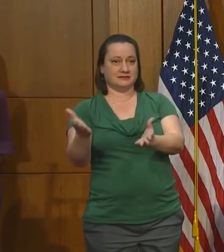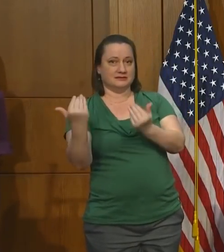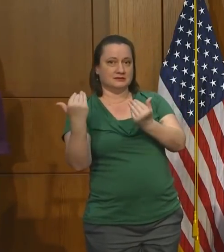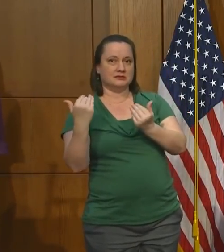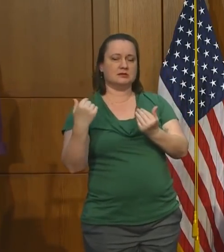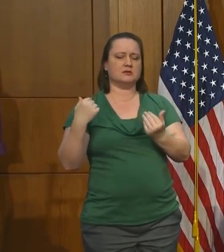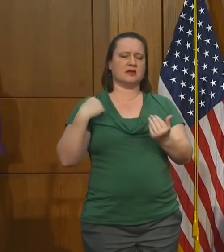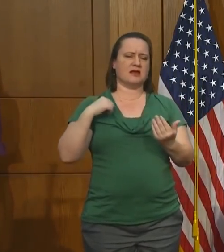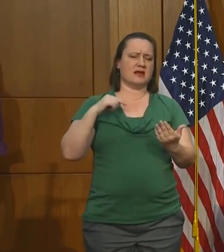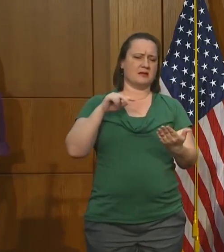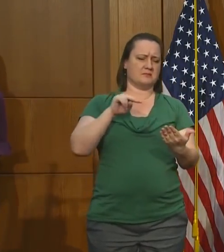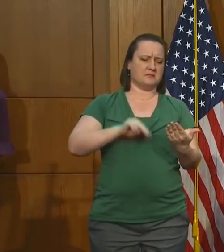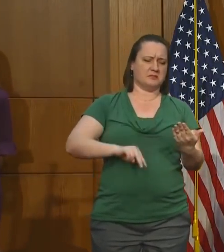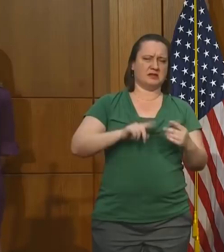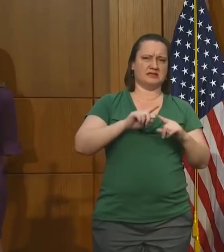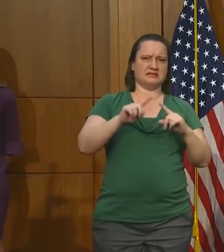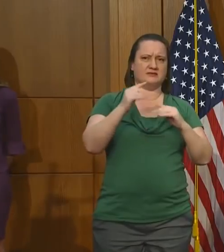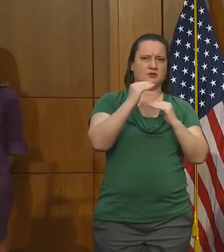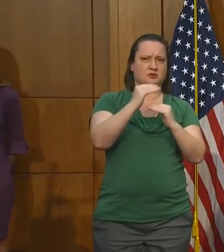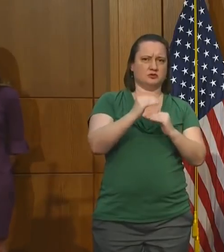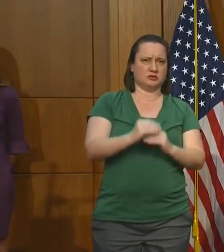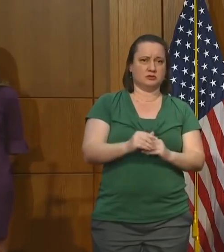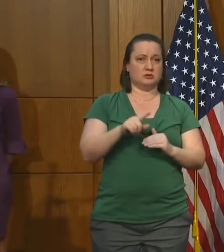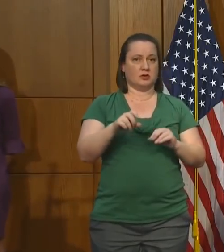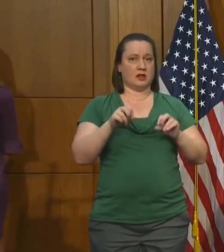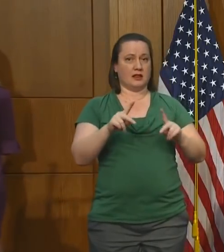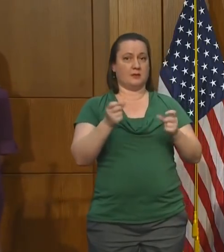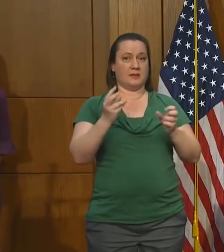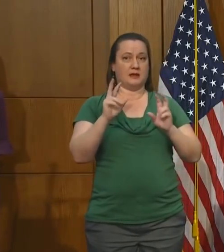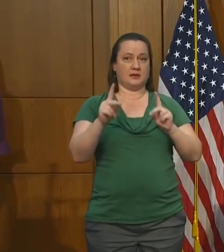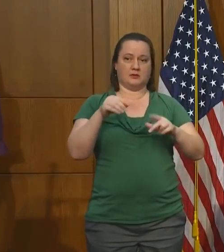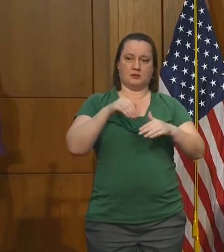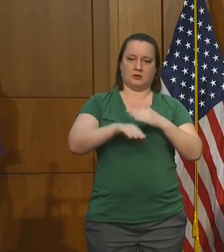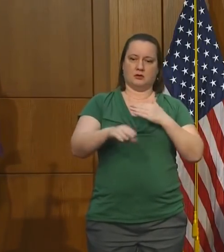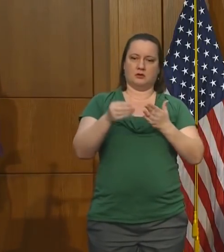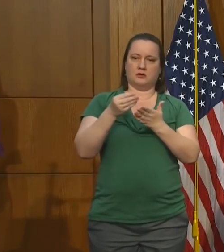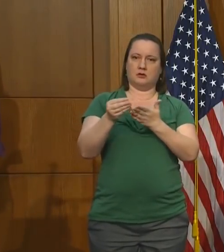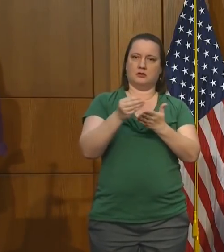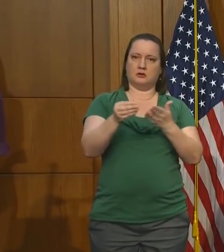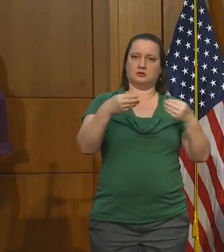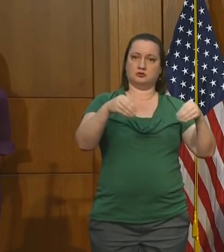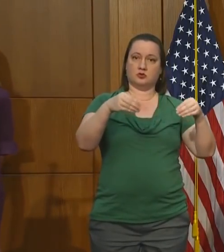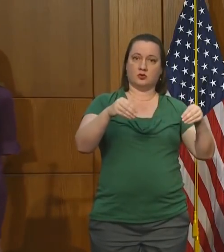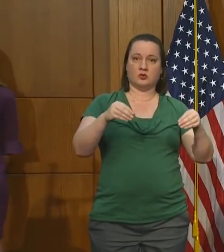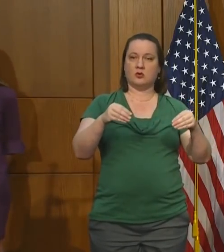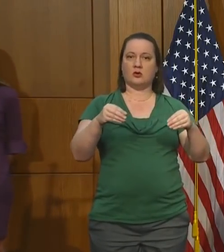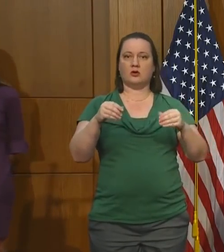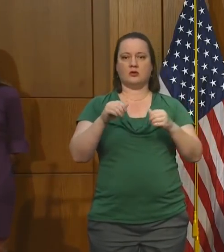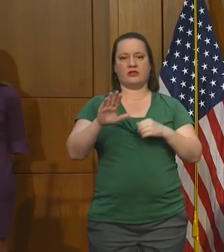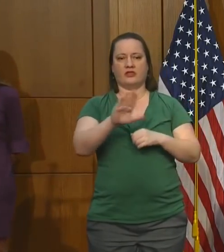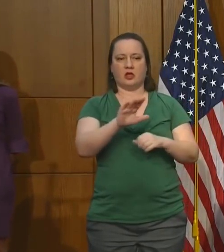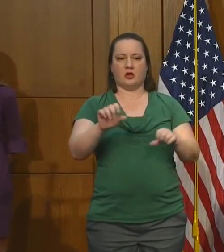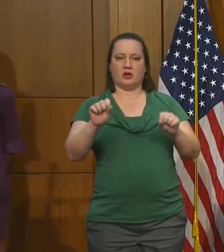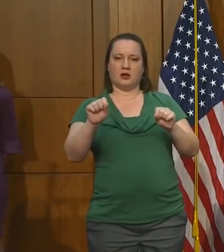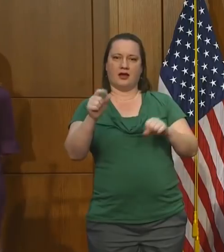THAT THEY WOULD BE ABLE TO OPEN THEIR DOORS DURING THIS PHASE ONE- WHEN I'M LOOKING AT THESE RESTRICTIONS YOUR ALLOWING A